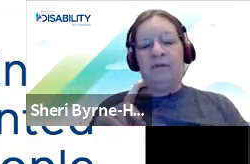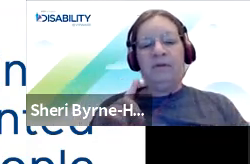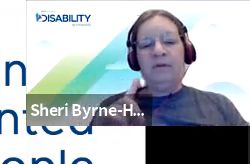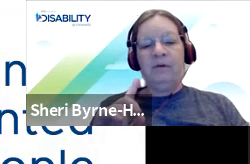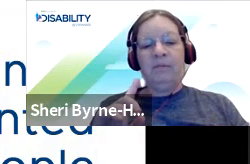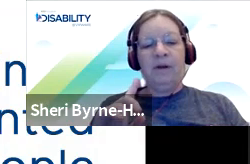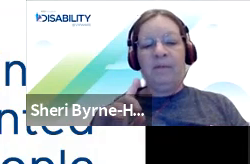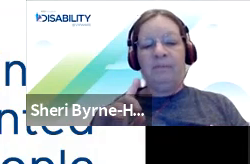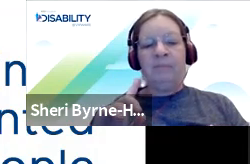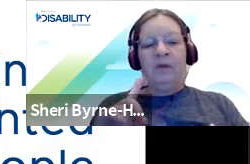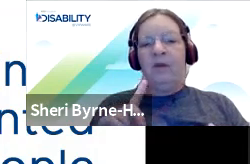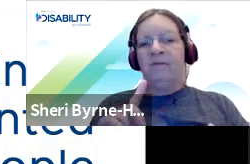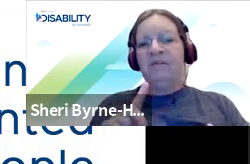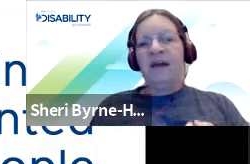When you talk about URMs, people with disabilities are left out.